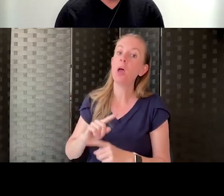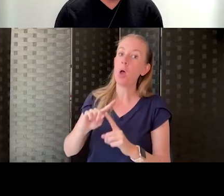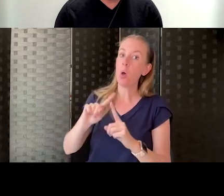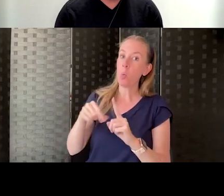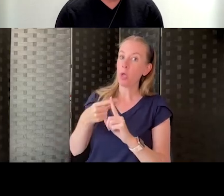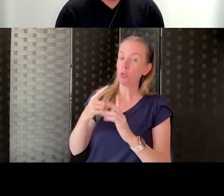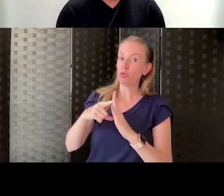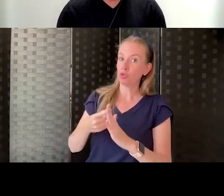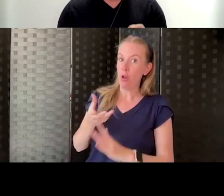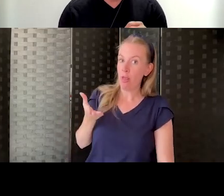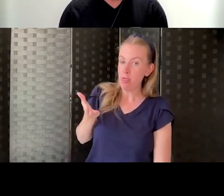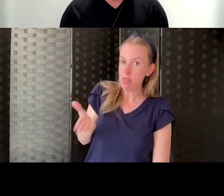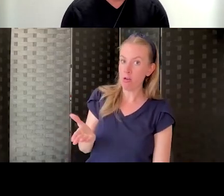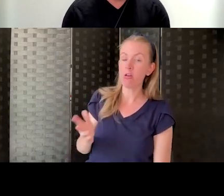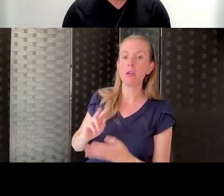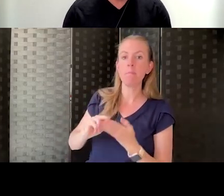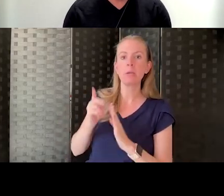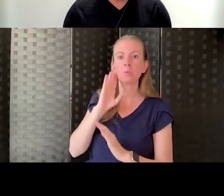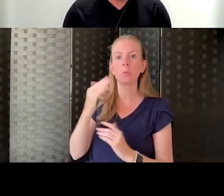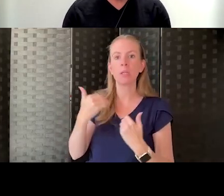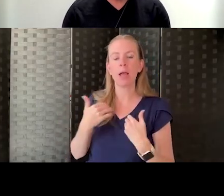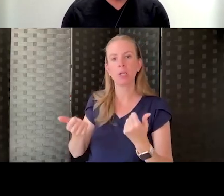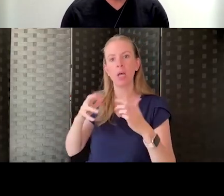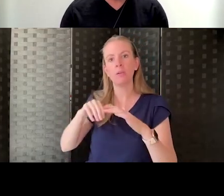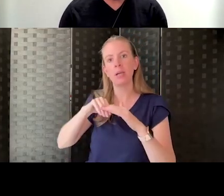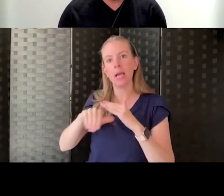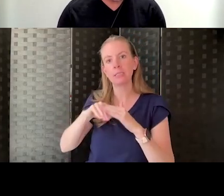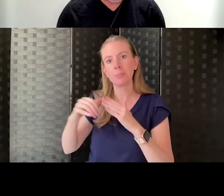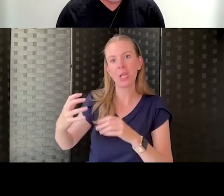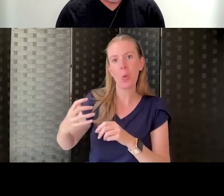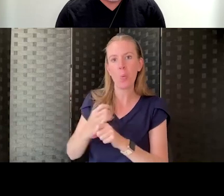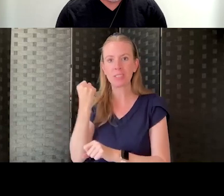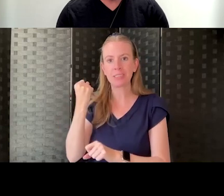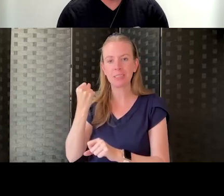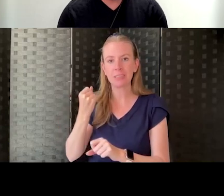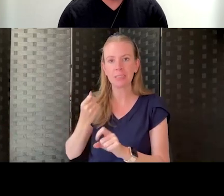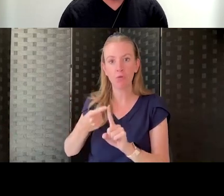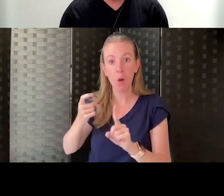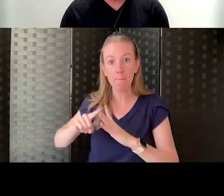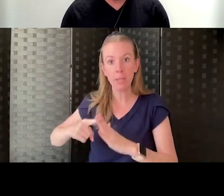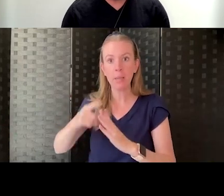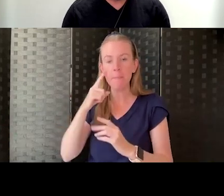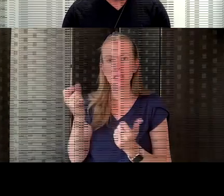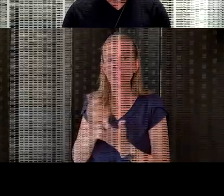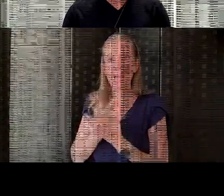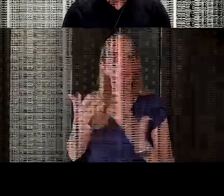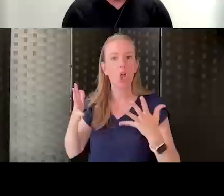realize is you get a lot of accessibility wins out of the case because all of it is already built in.